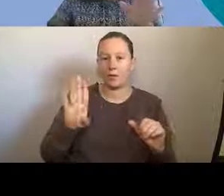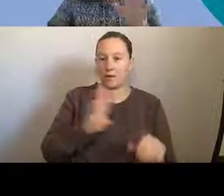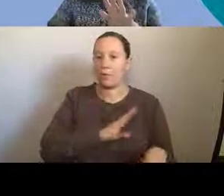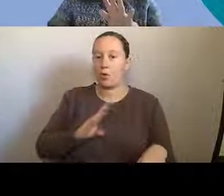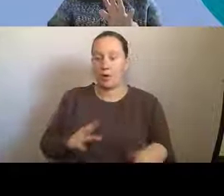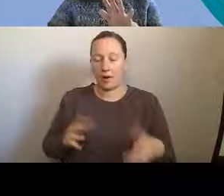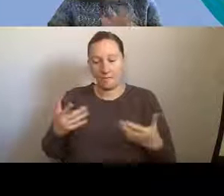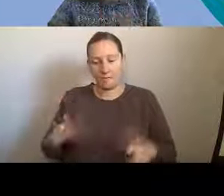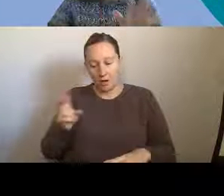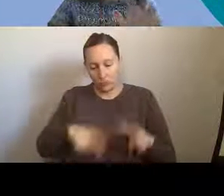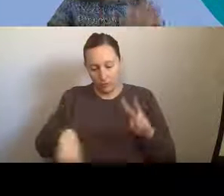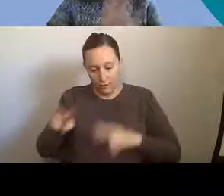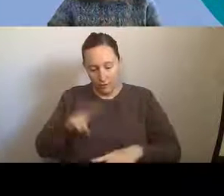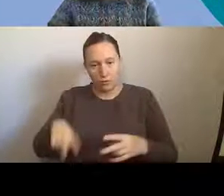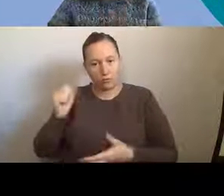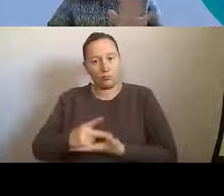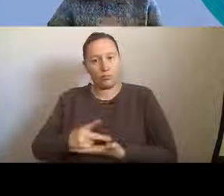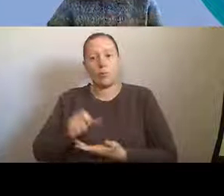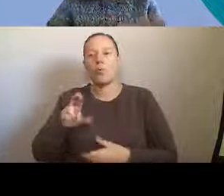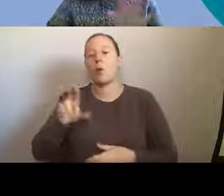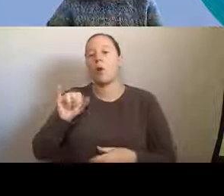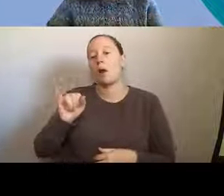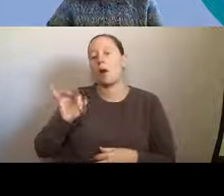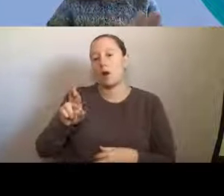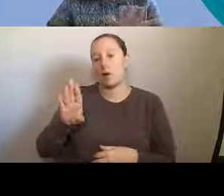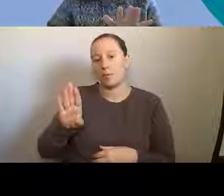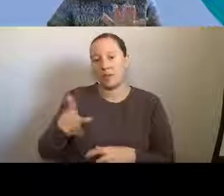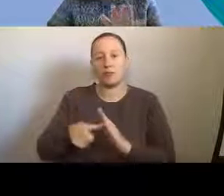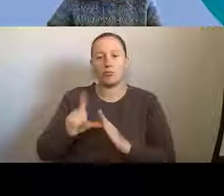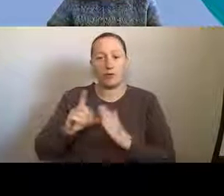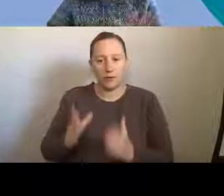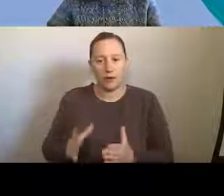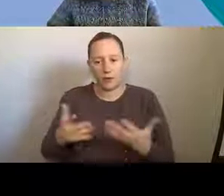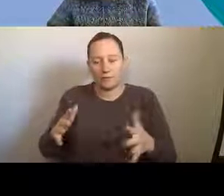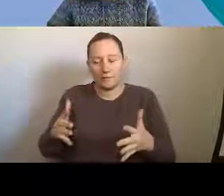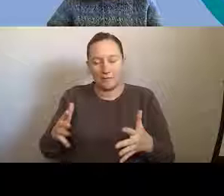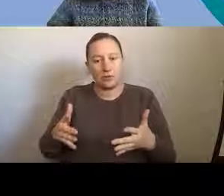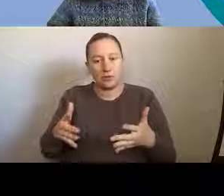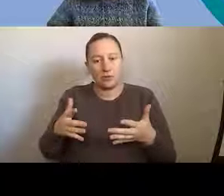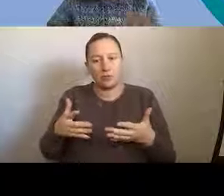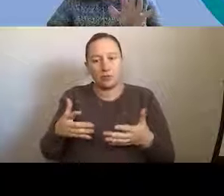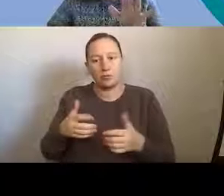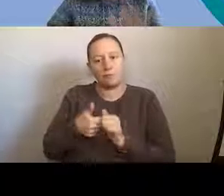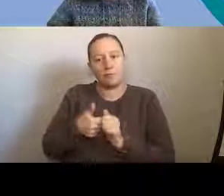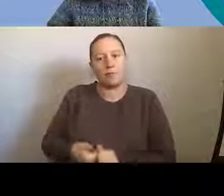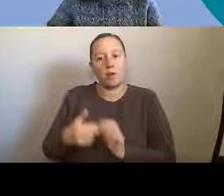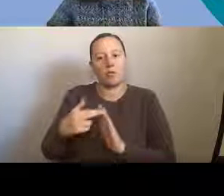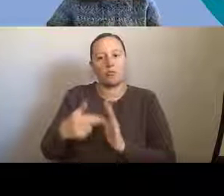or the IRB reviewers have looked at it in the manner dictated by the regulations, and that they certify that,